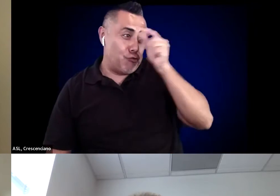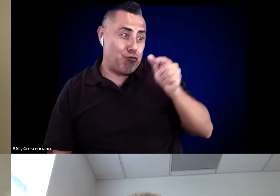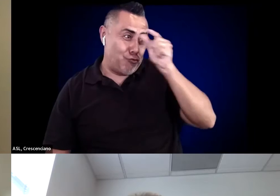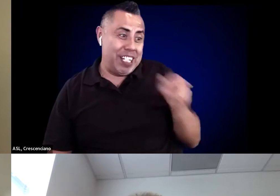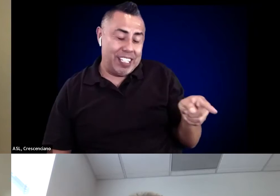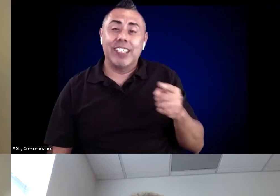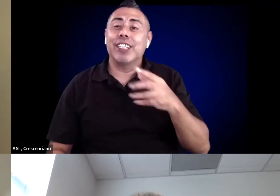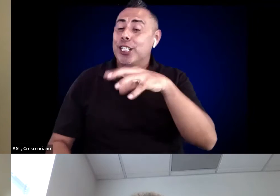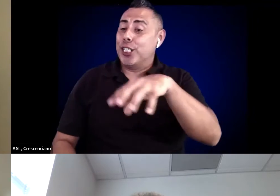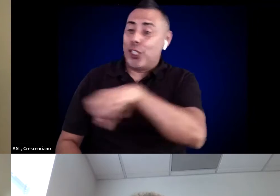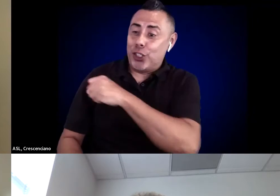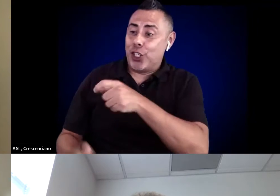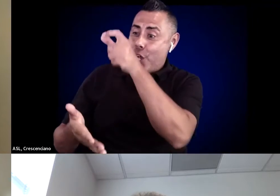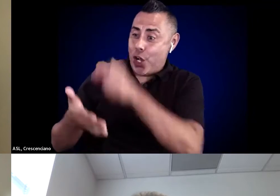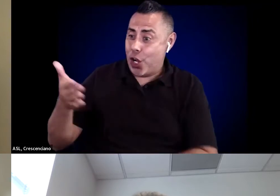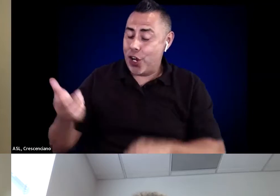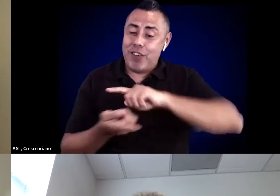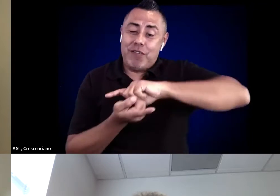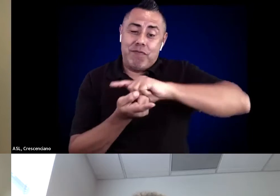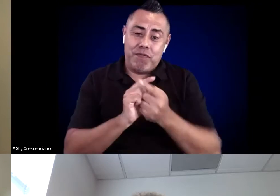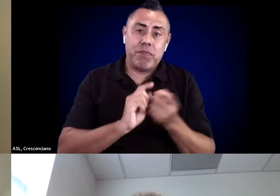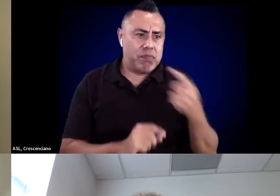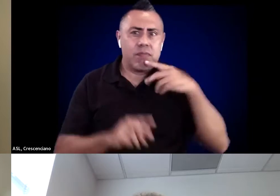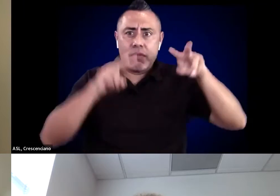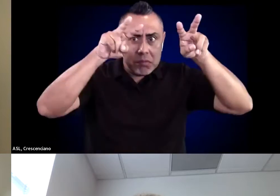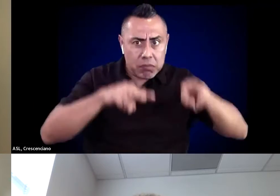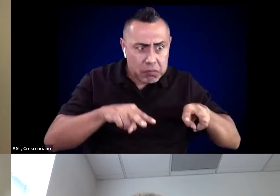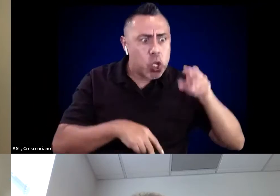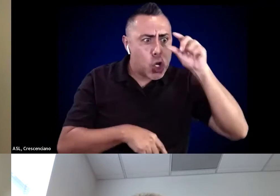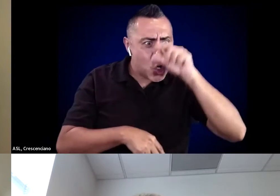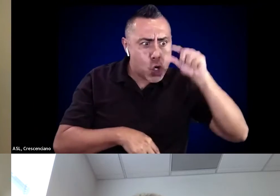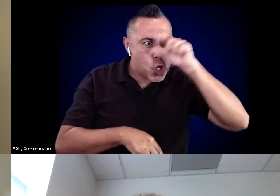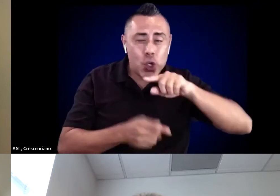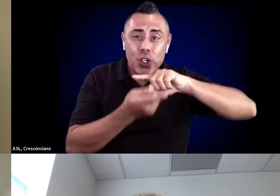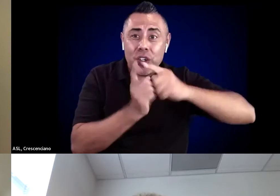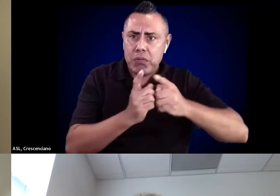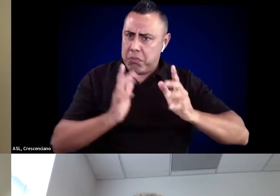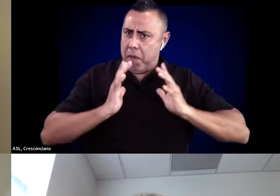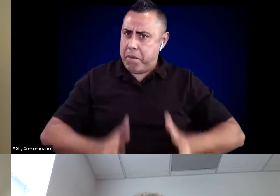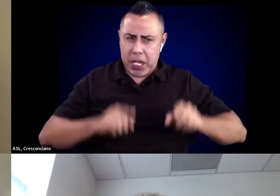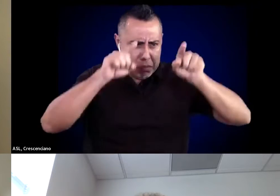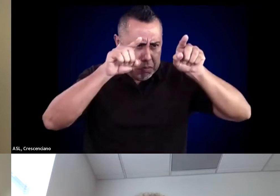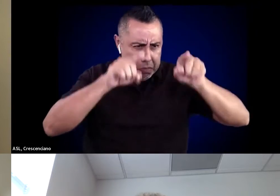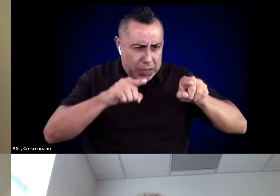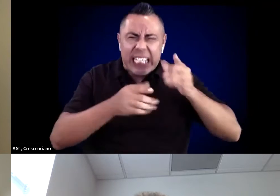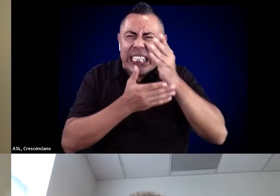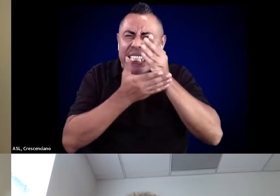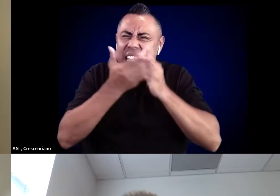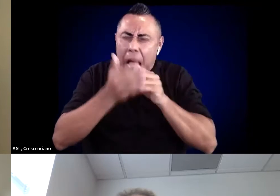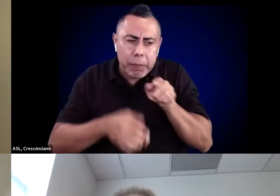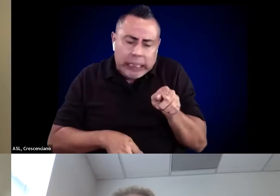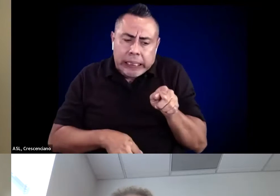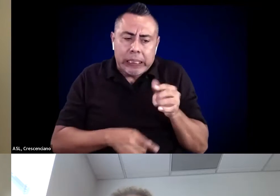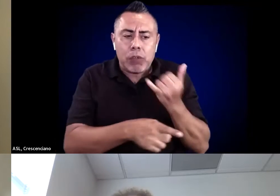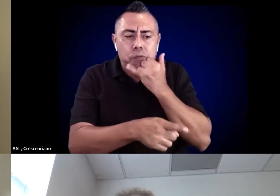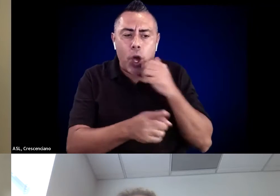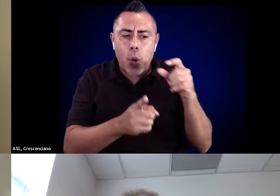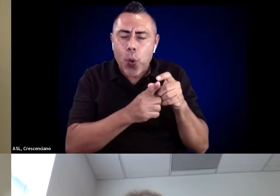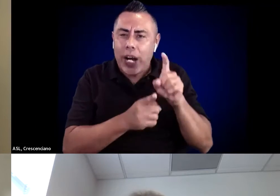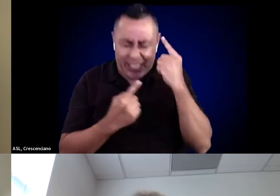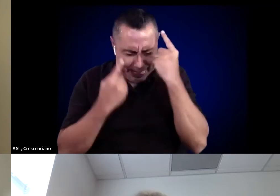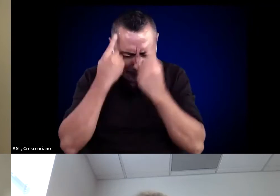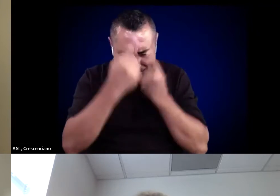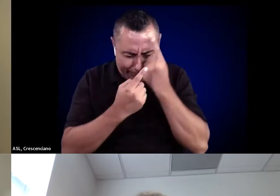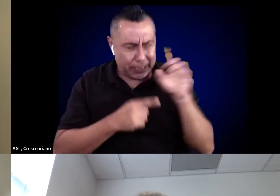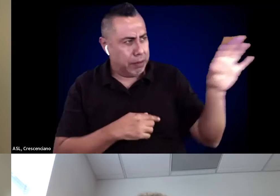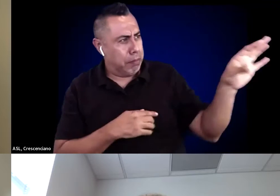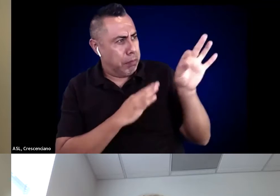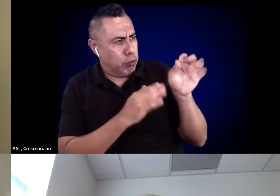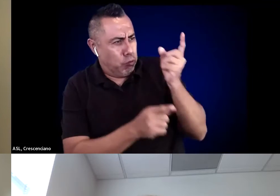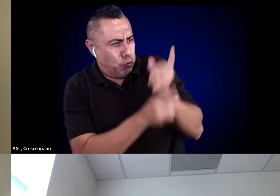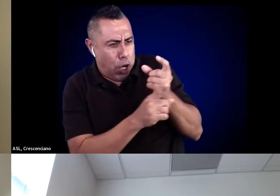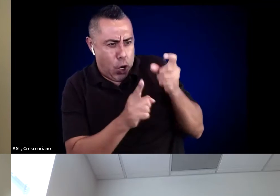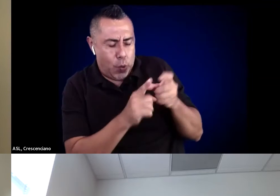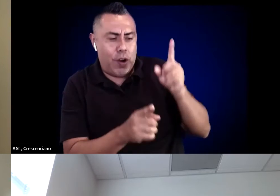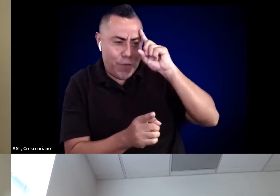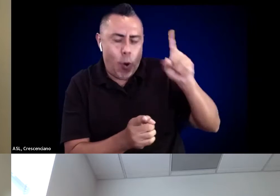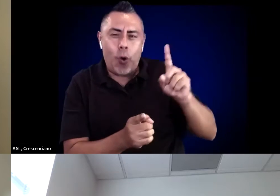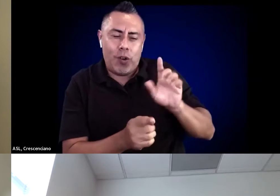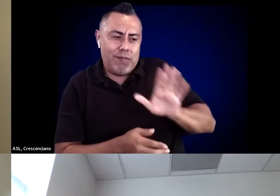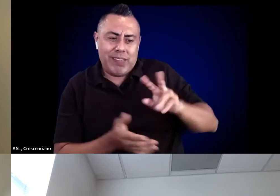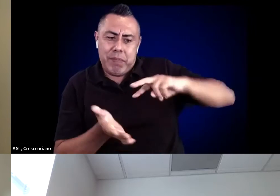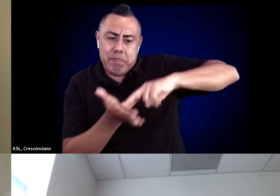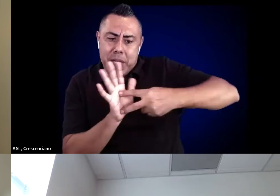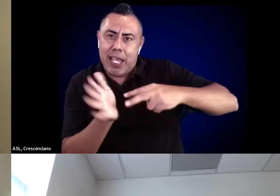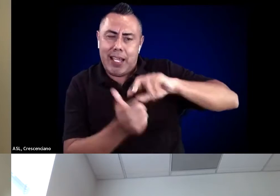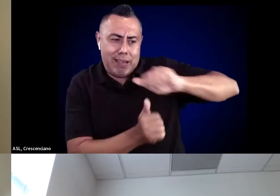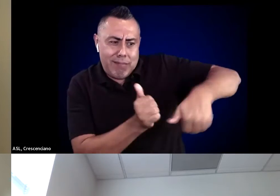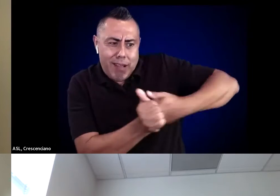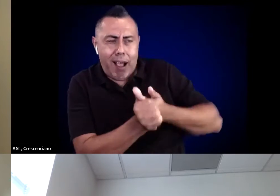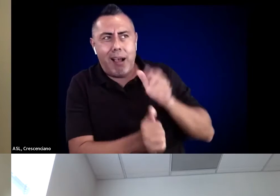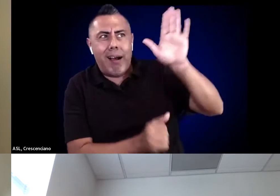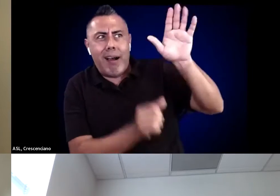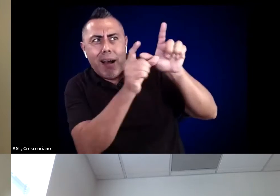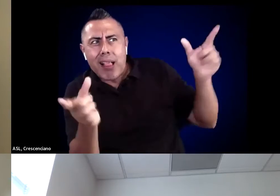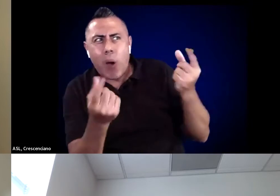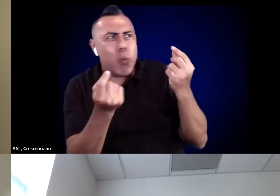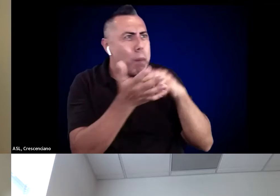Ranya Virk: already, like you, said Google. Translate the sign. But then there's a minority of words that require a lot of kind of thought to be able to interpret the meaning um and the connotations in the different languages, and I think that that's why it's so complicated. Um!